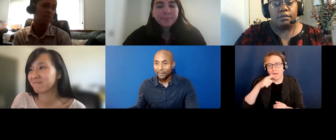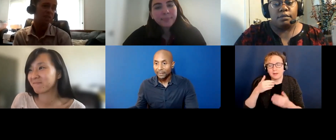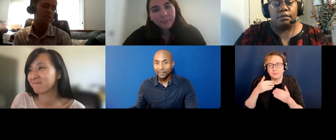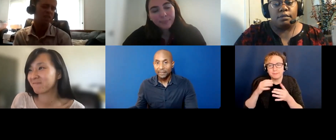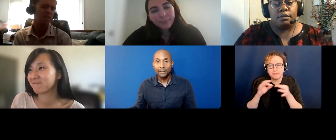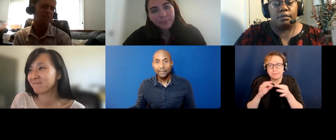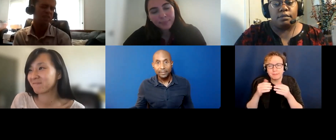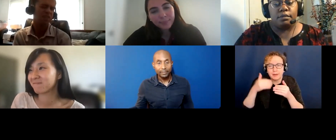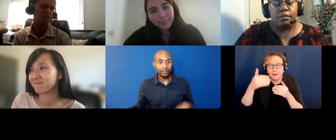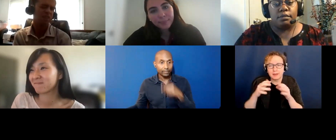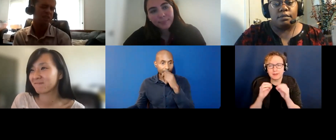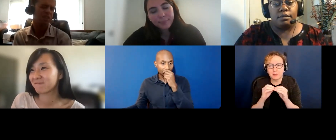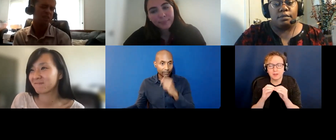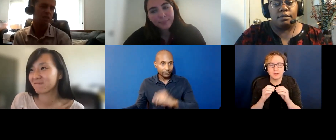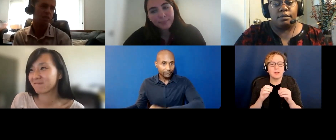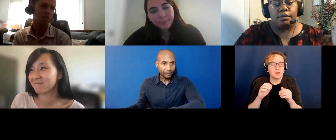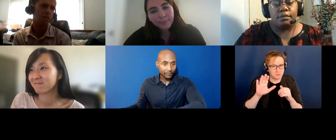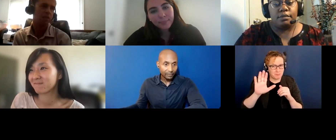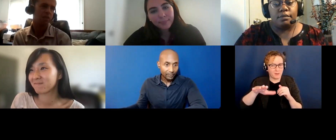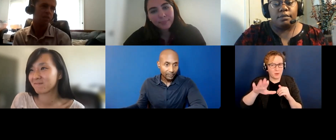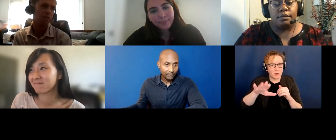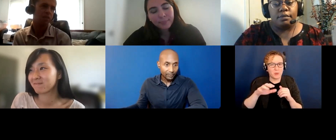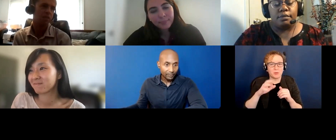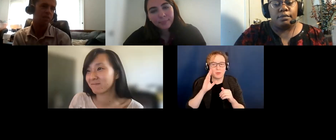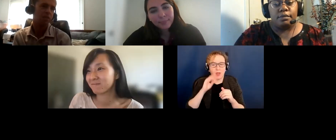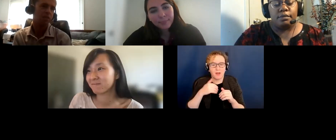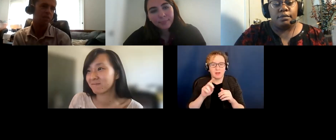This afternoon, we have some of our disability community rooms coming